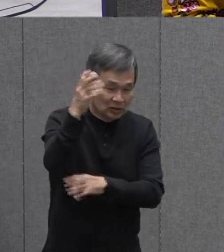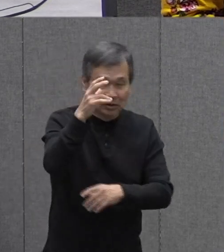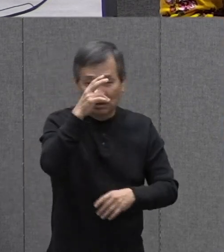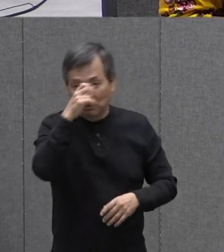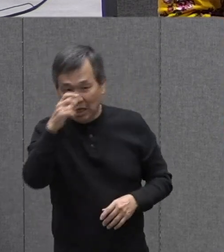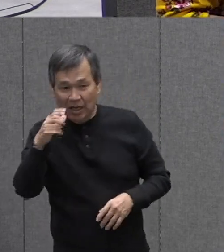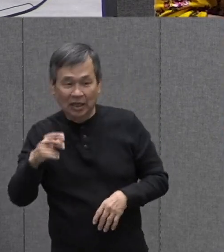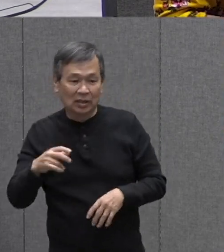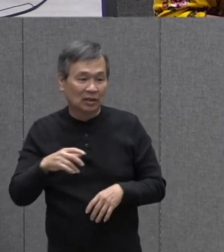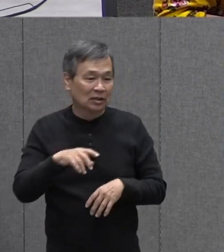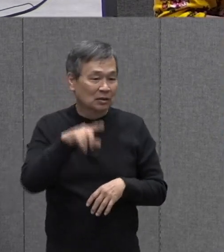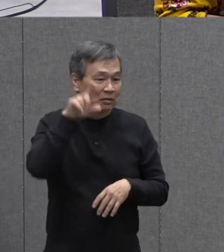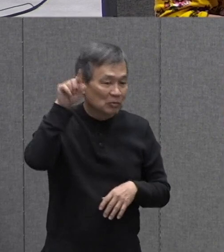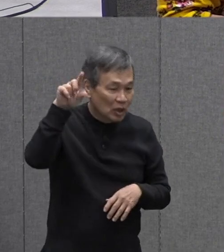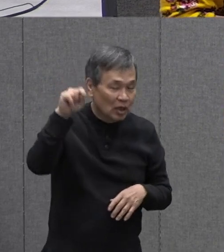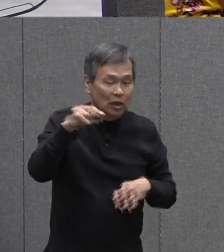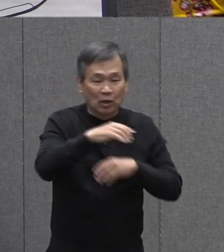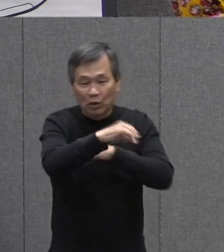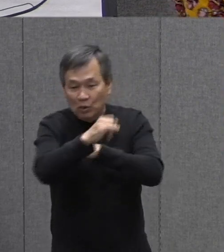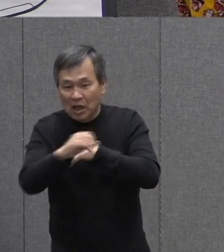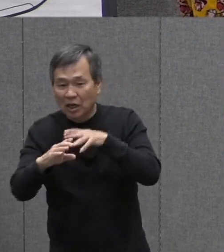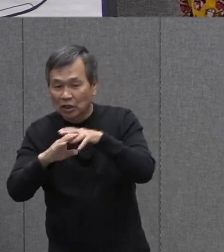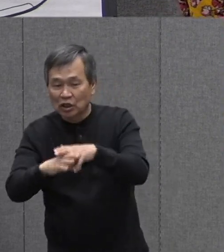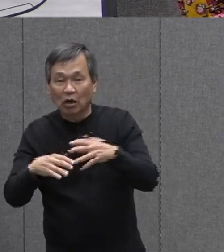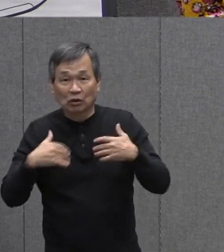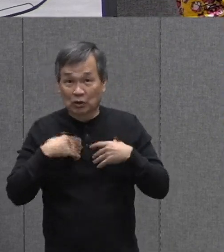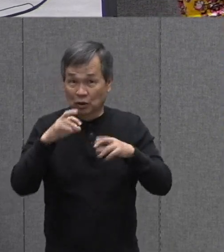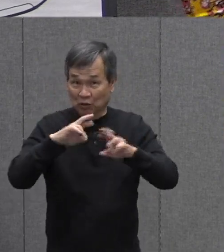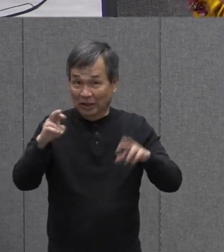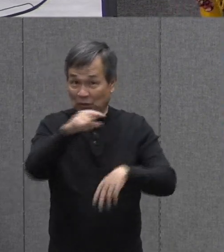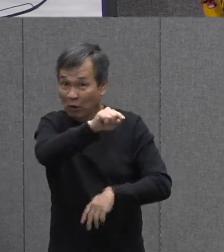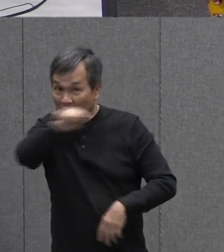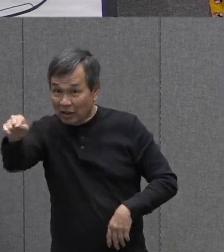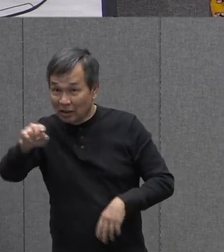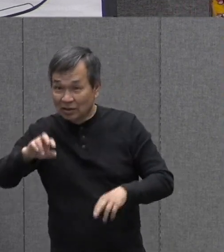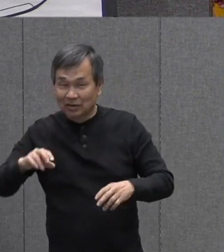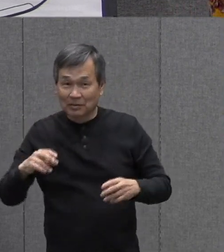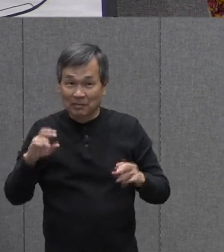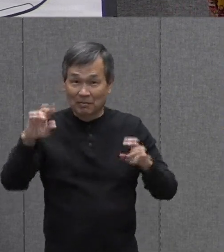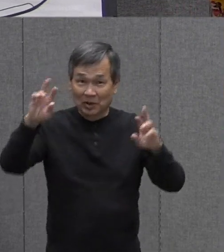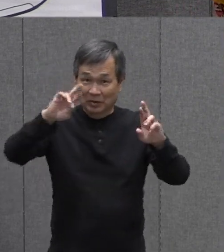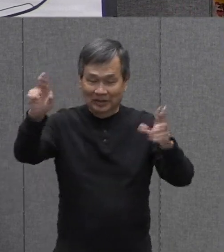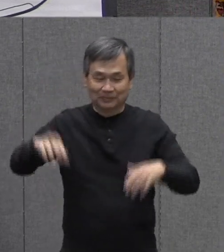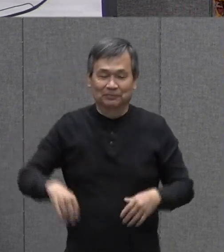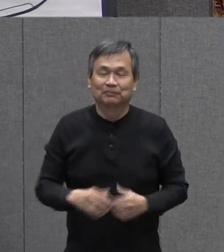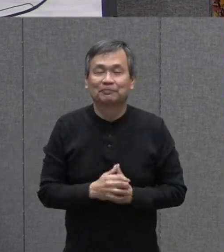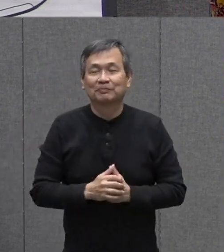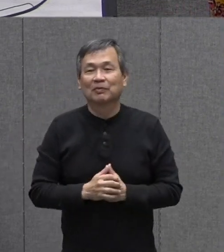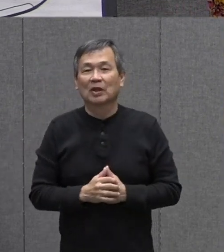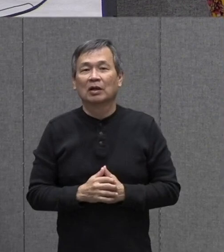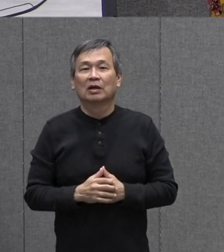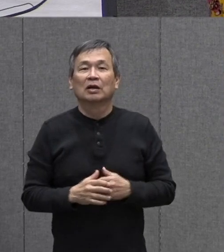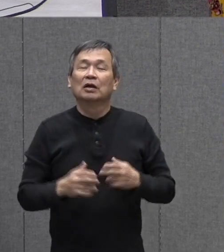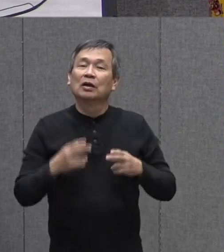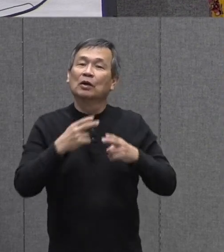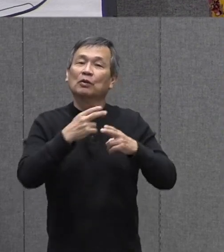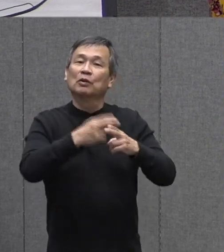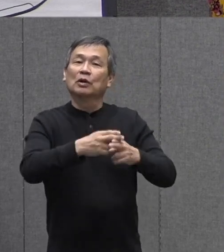whales and sharks and creatures. Ready? Underline. "We call the Earth our home,